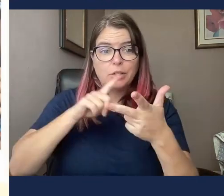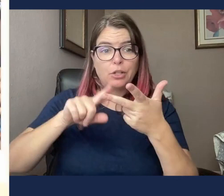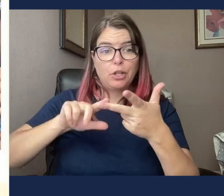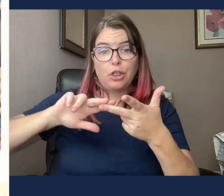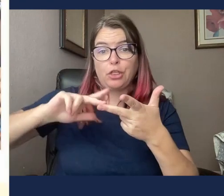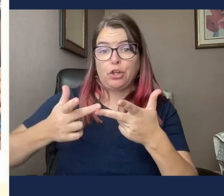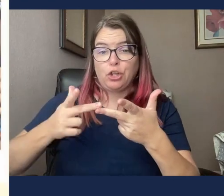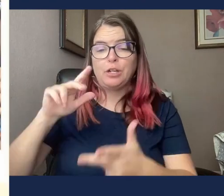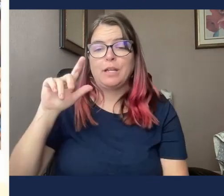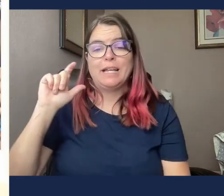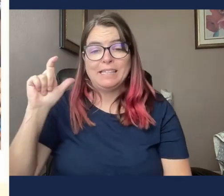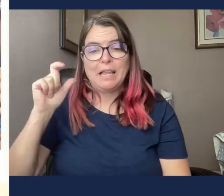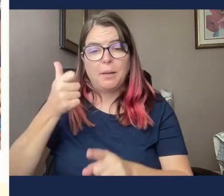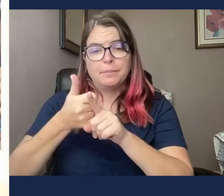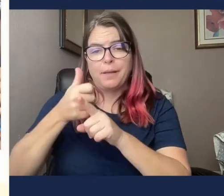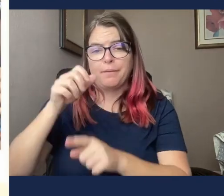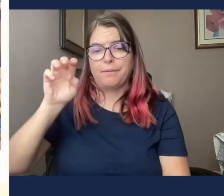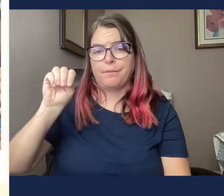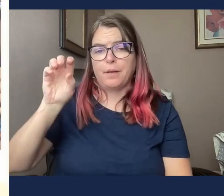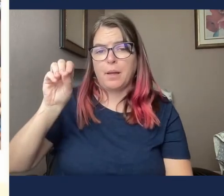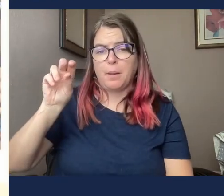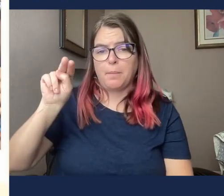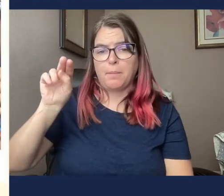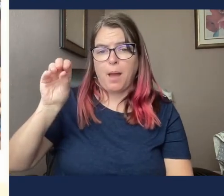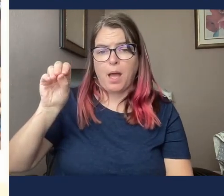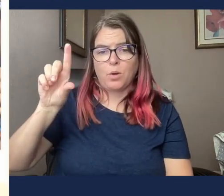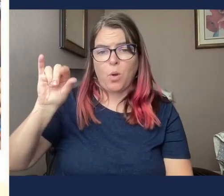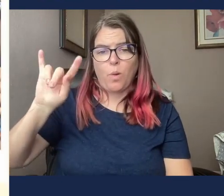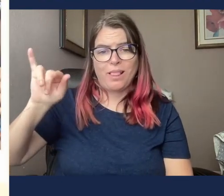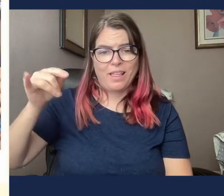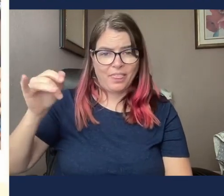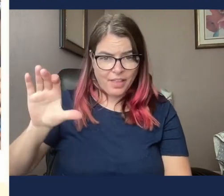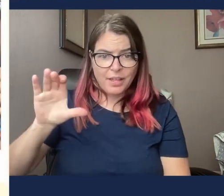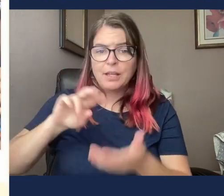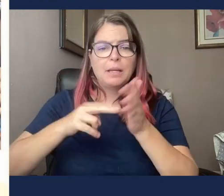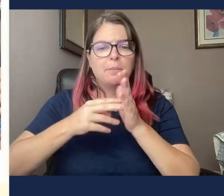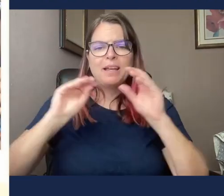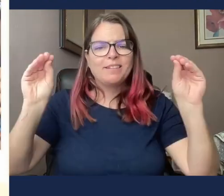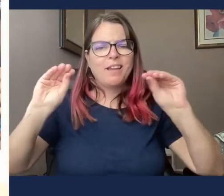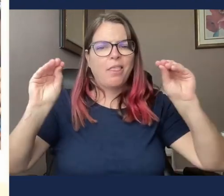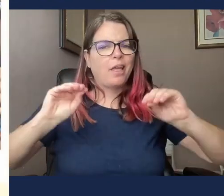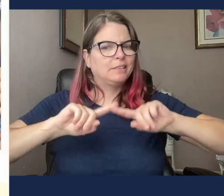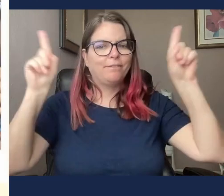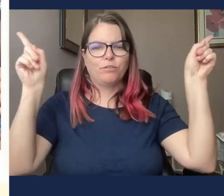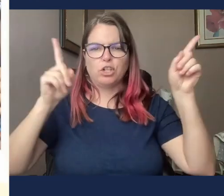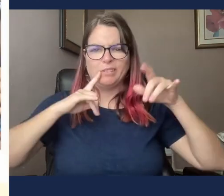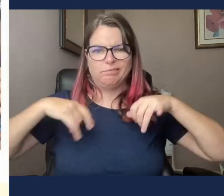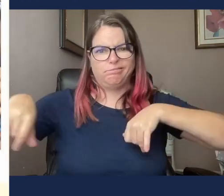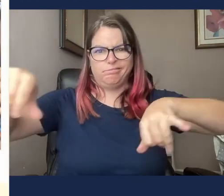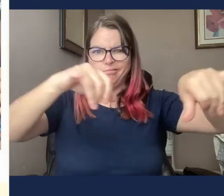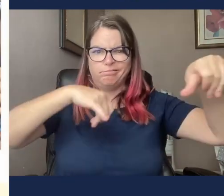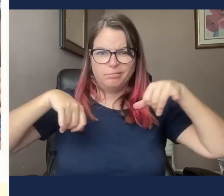24 majority Arab countries with a population that is nearly half a billion people. Majority are